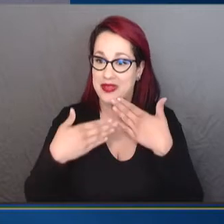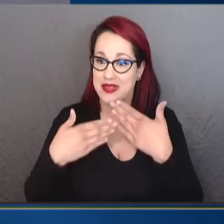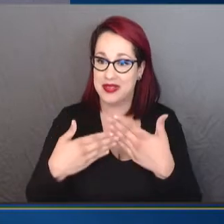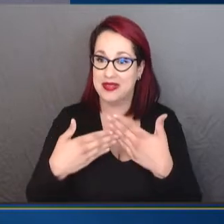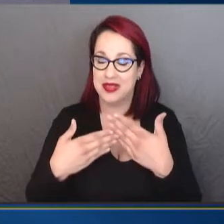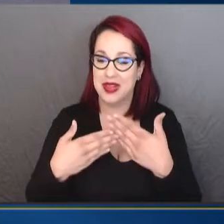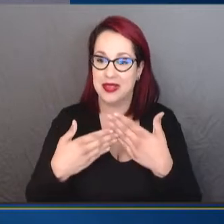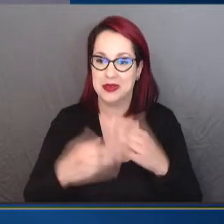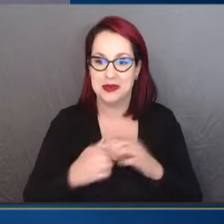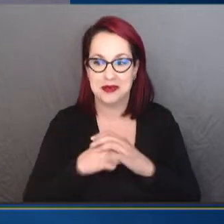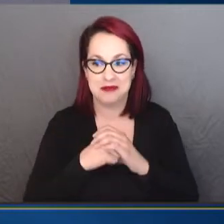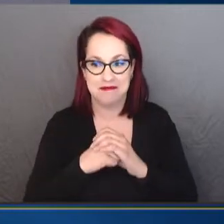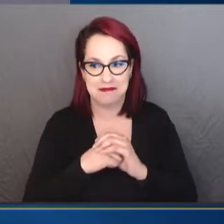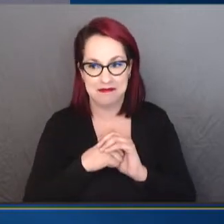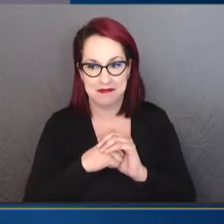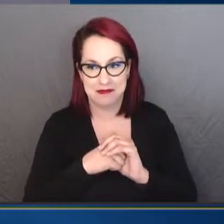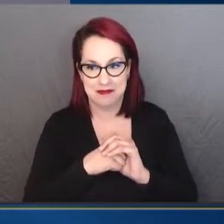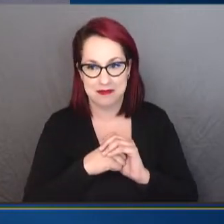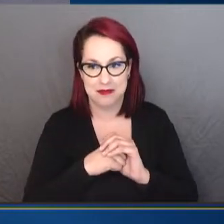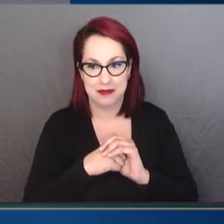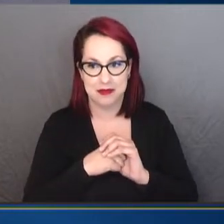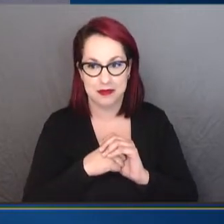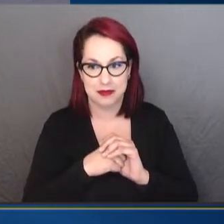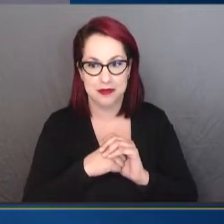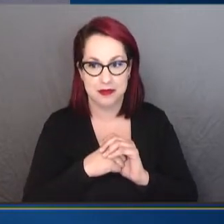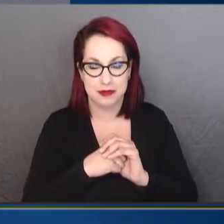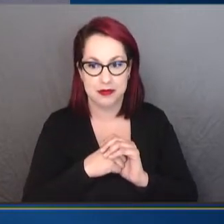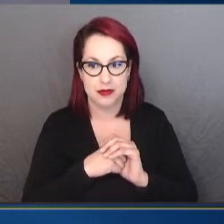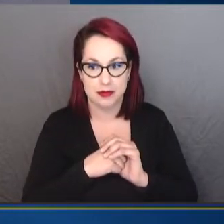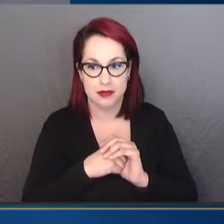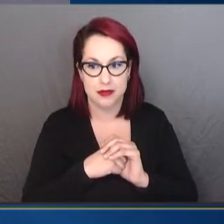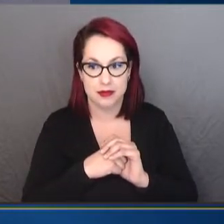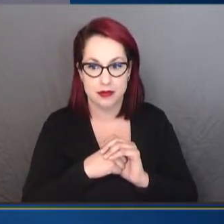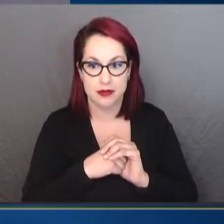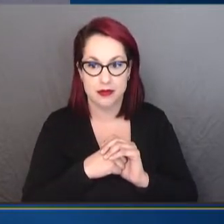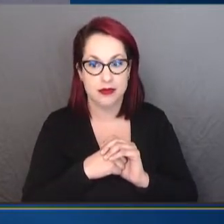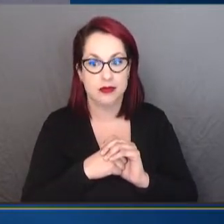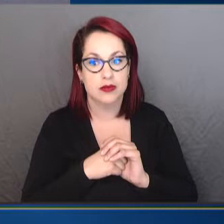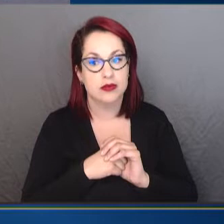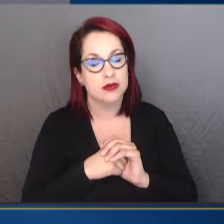Marvin Figueroa: Yeah.